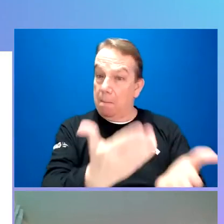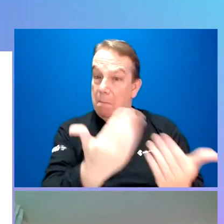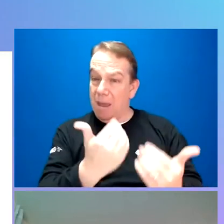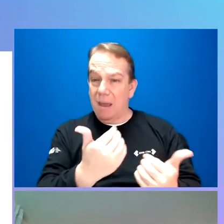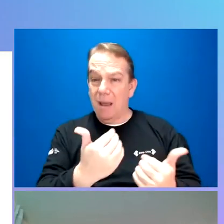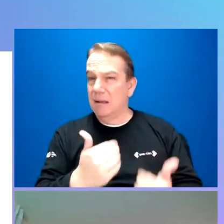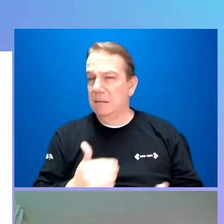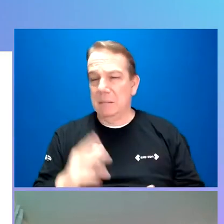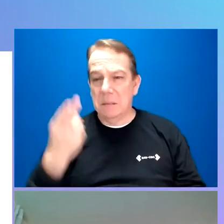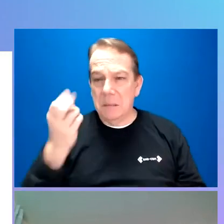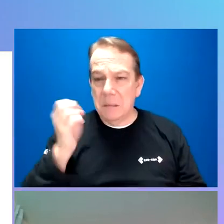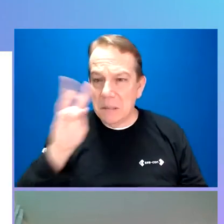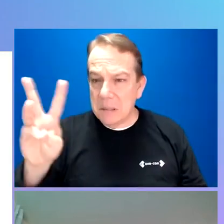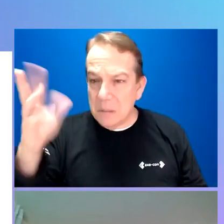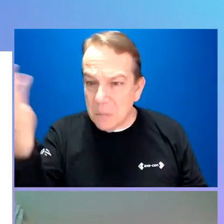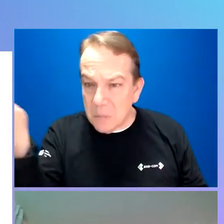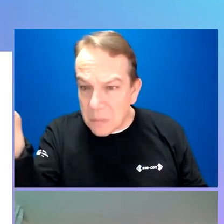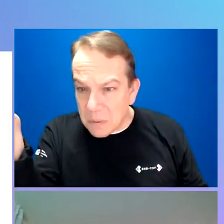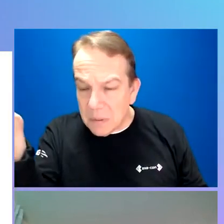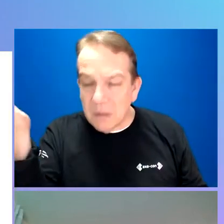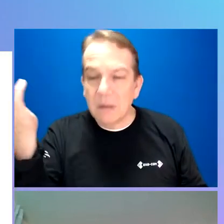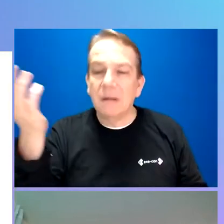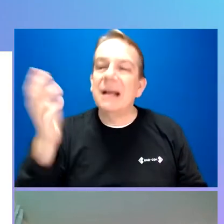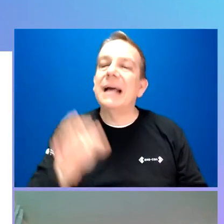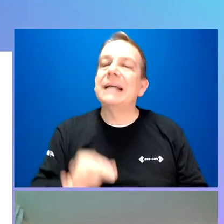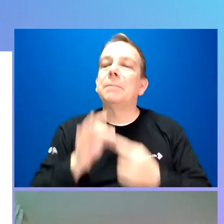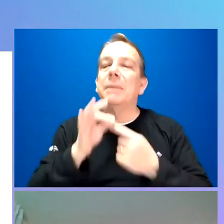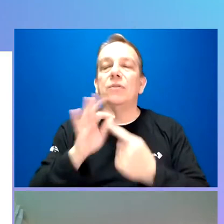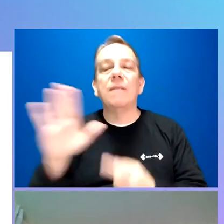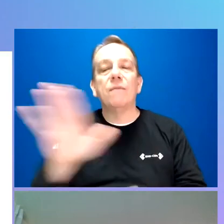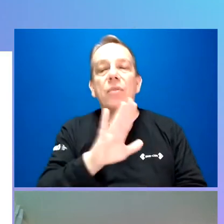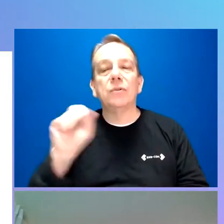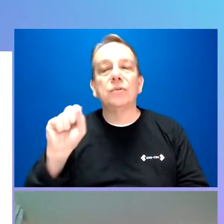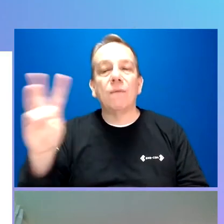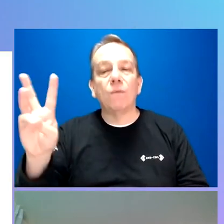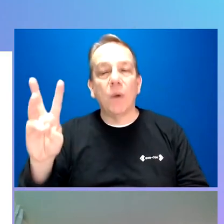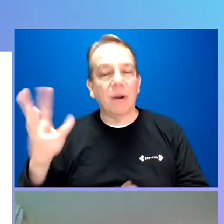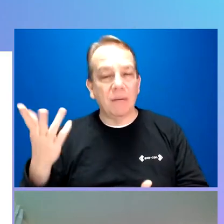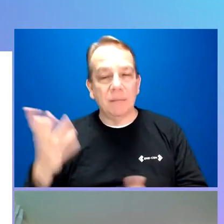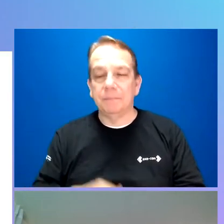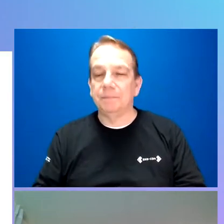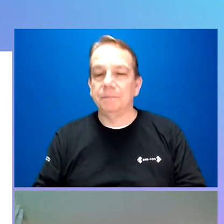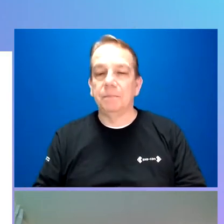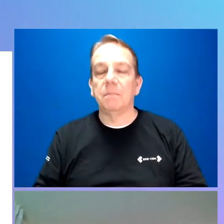uh, software life cycle. So, um,